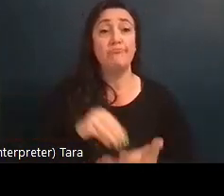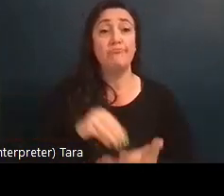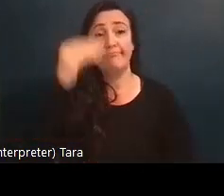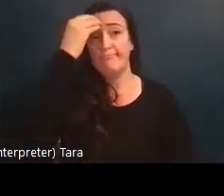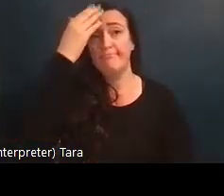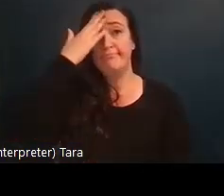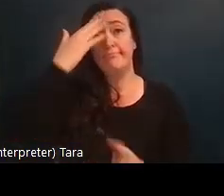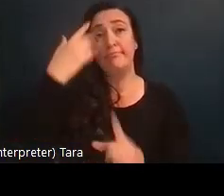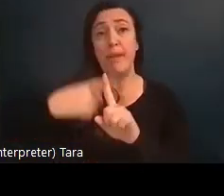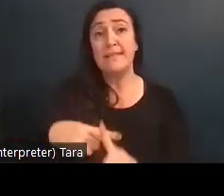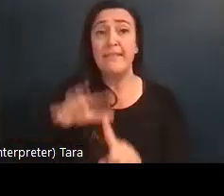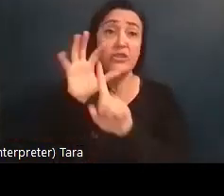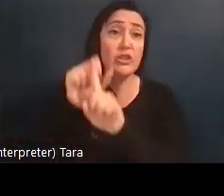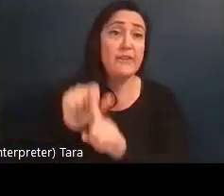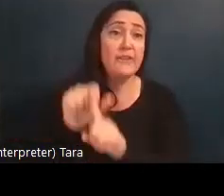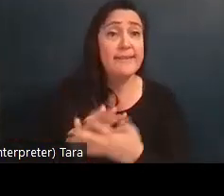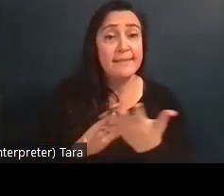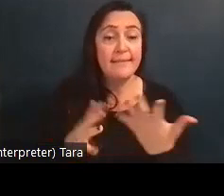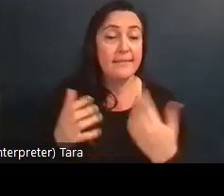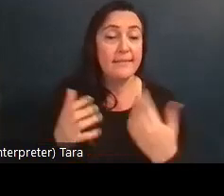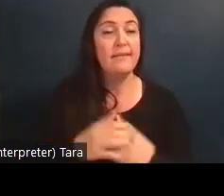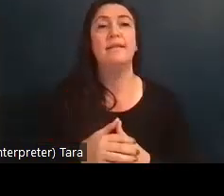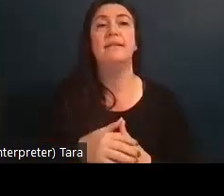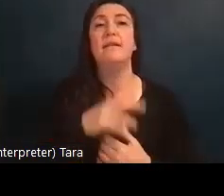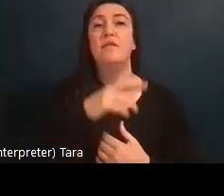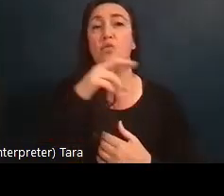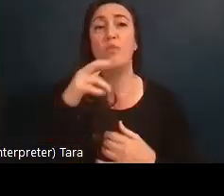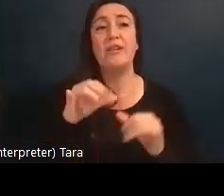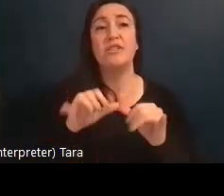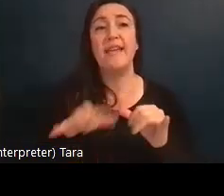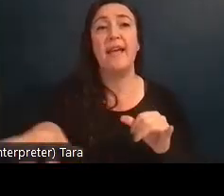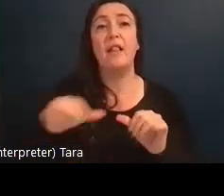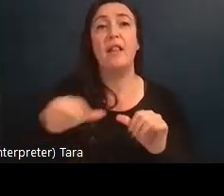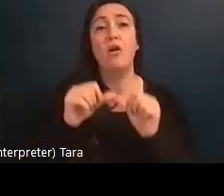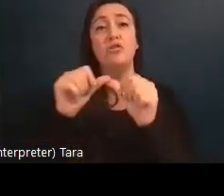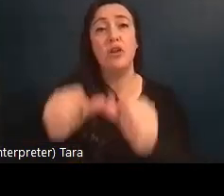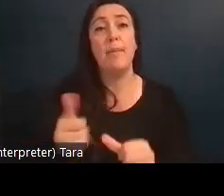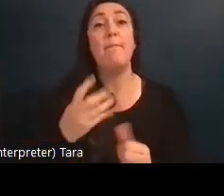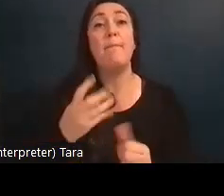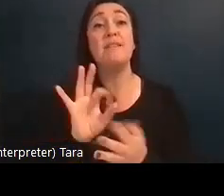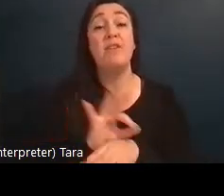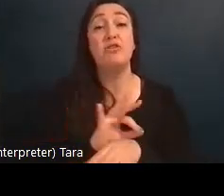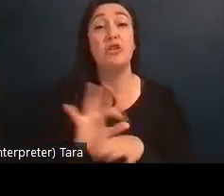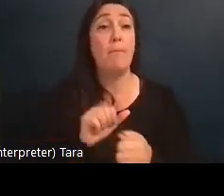were that the ranch scale, long-term, and multifunctional approach was meaningful for managers, agencies and